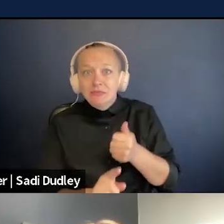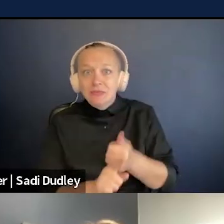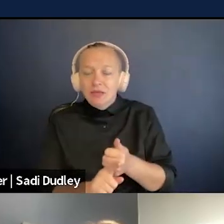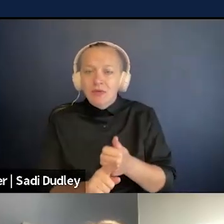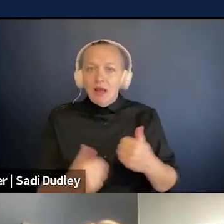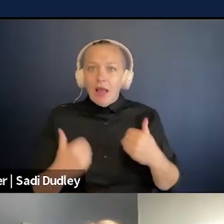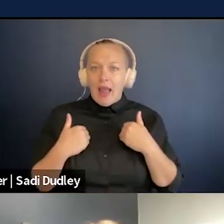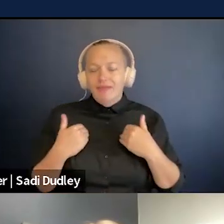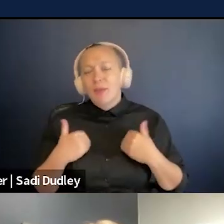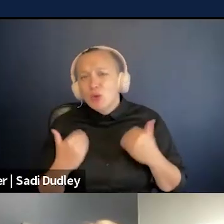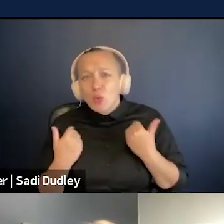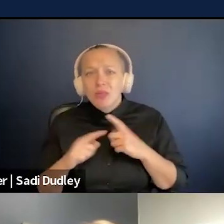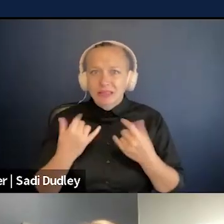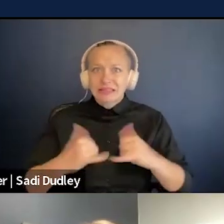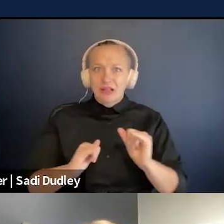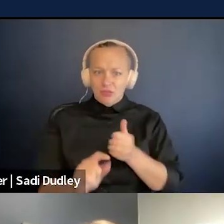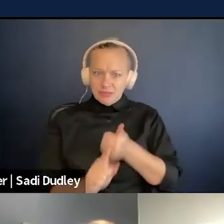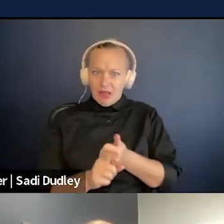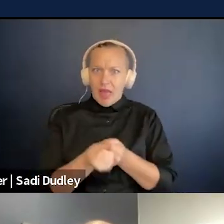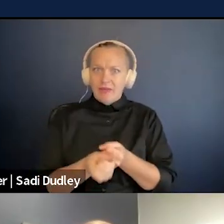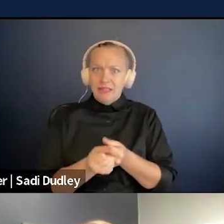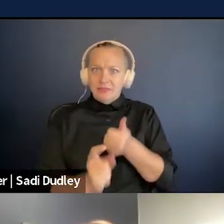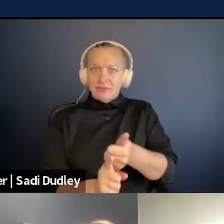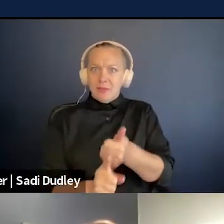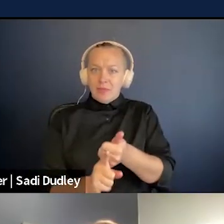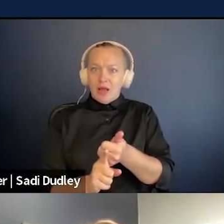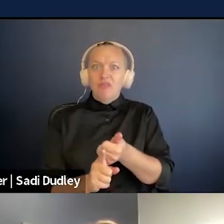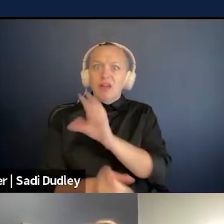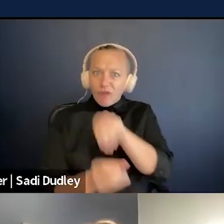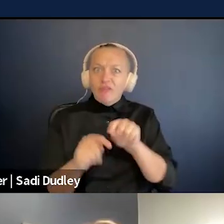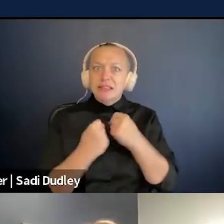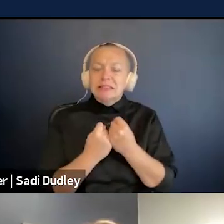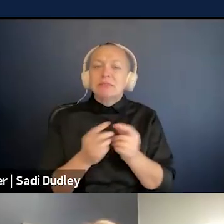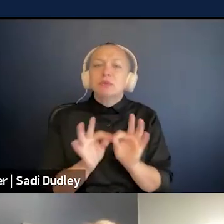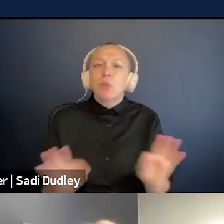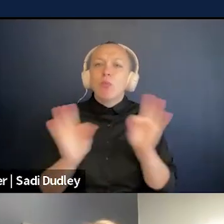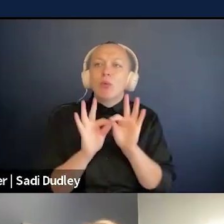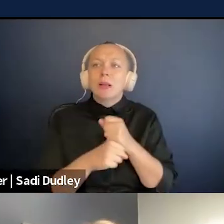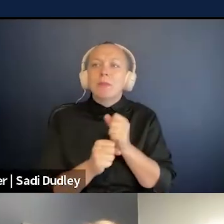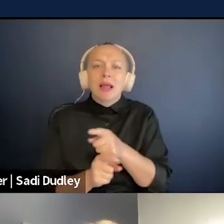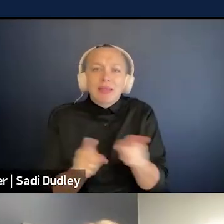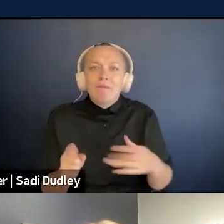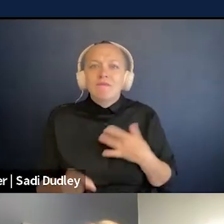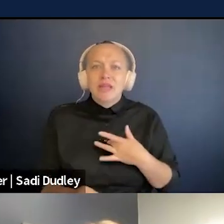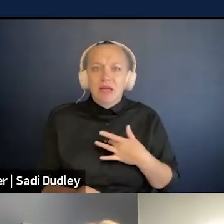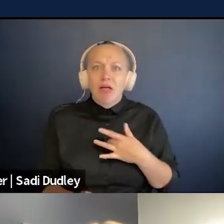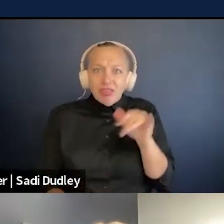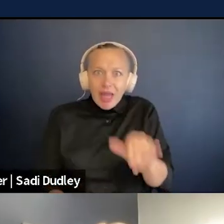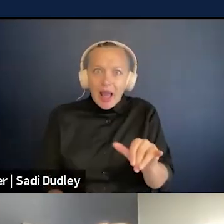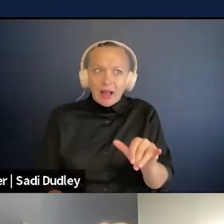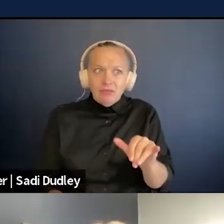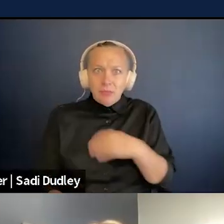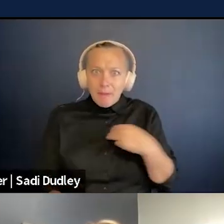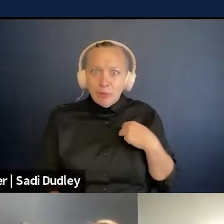They are also part of the team, so I think it's really important to… make them feel as such and empower them, because as.